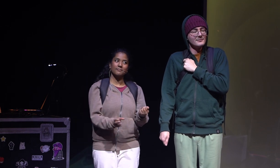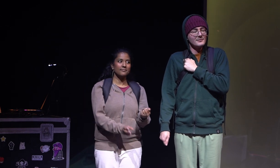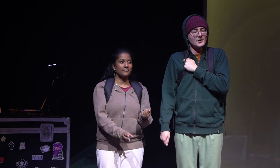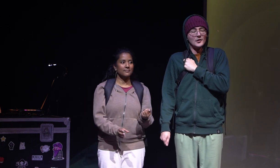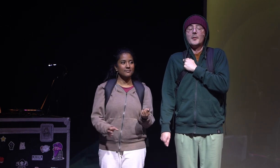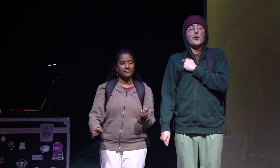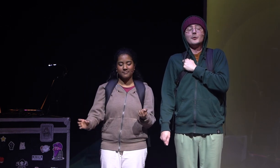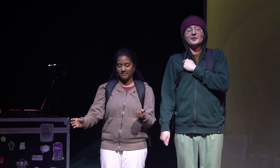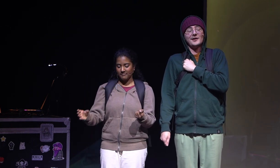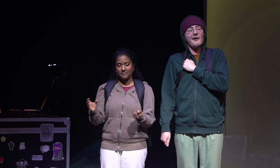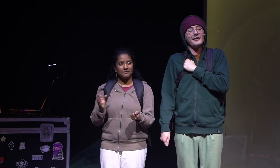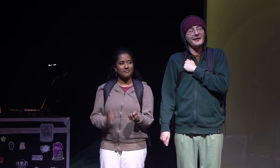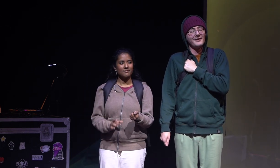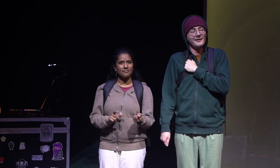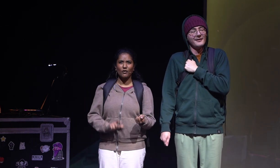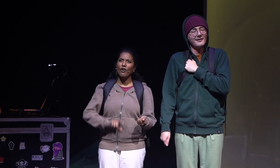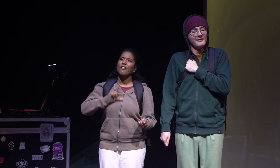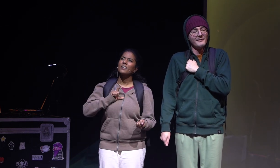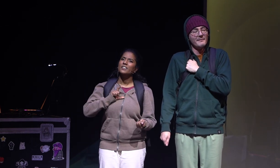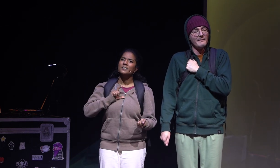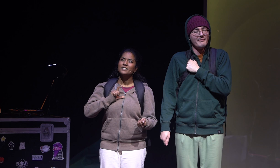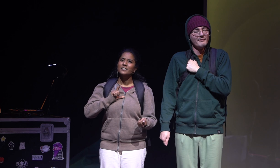um... bold as you like.